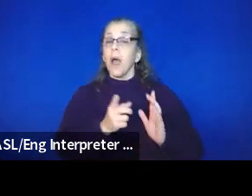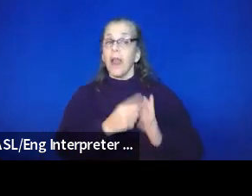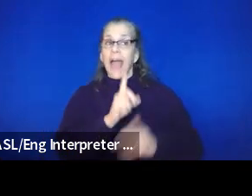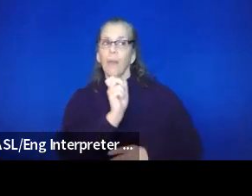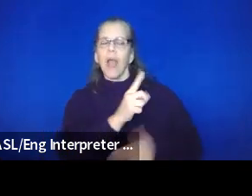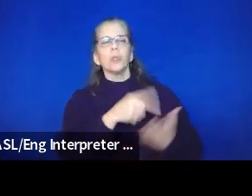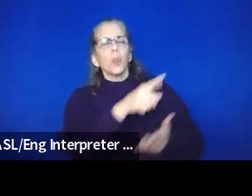[Pause].